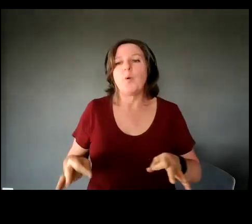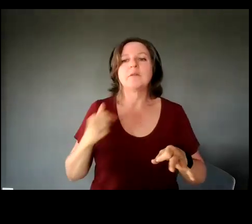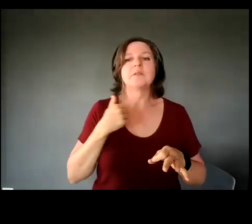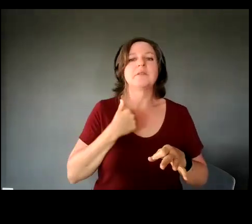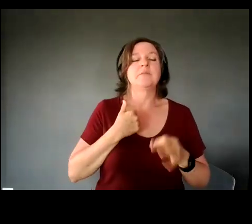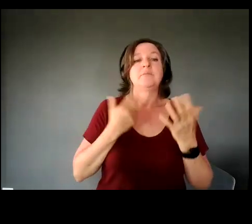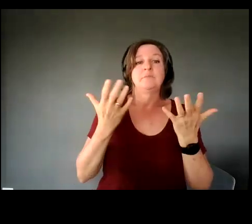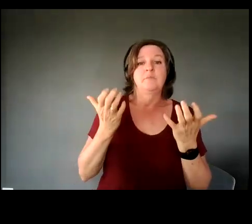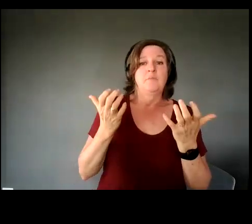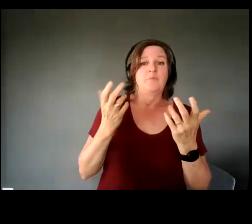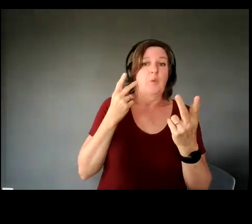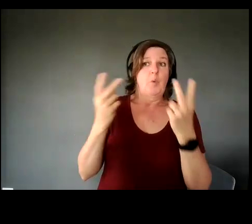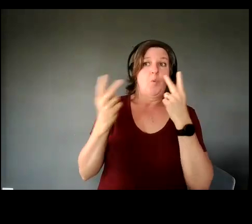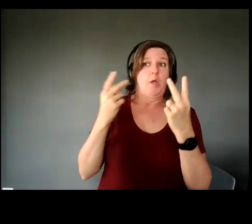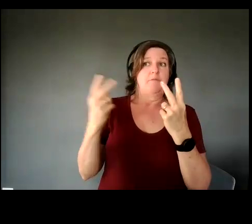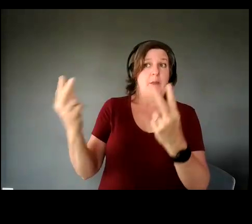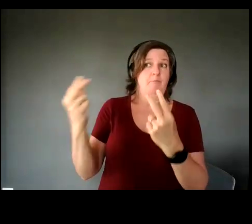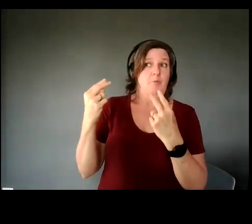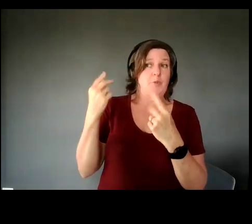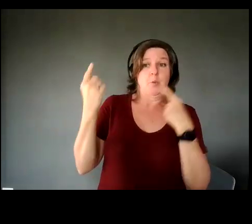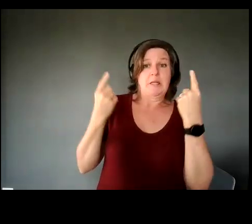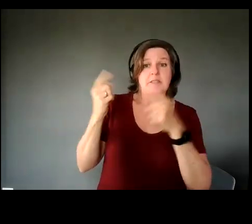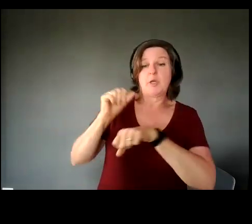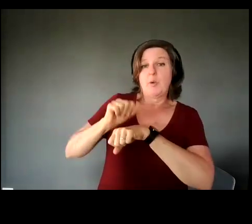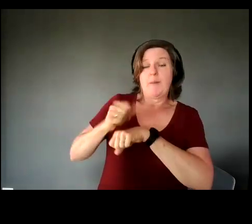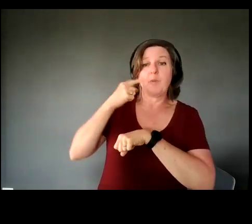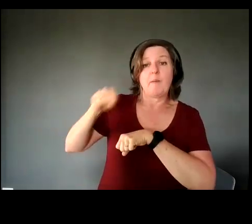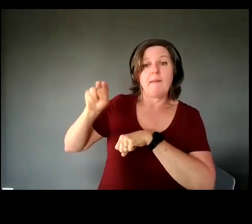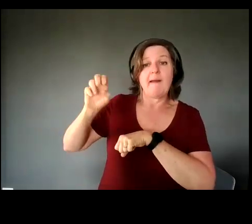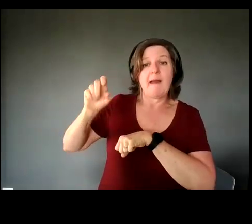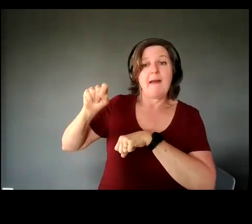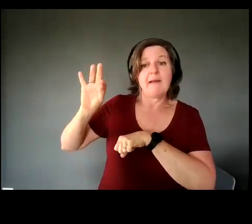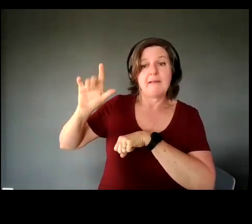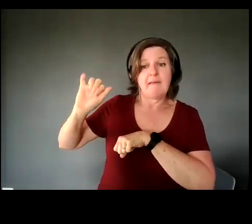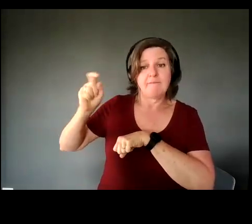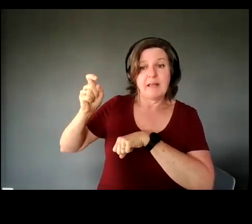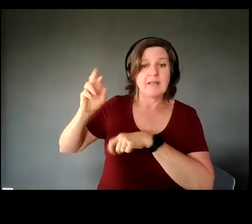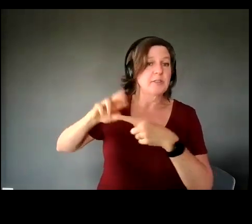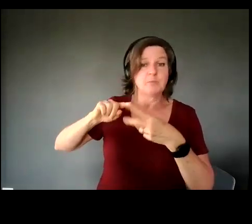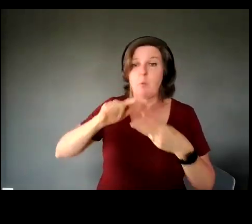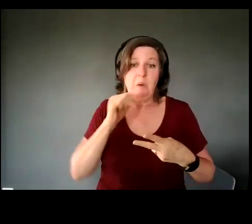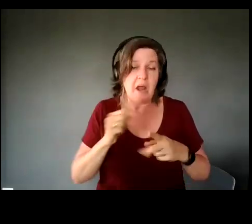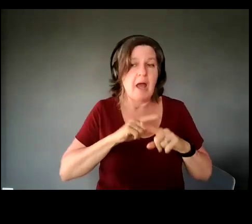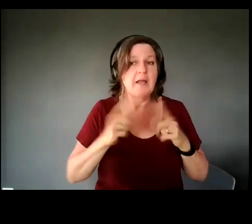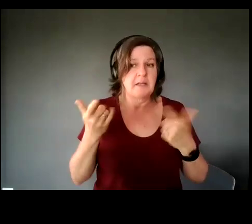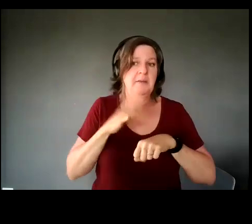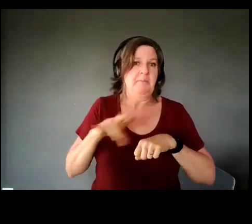employer and be considered at Netflix if you like or not. But it is available so I highly recommend